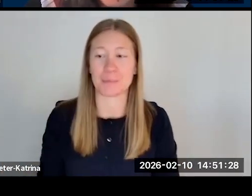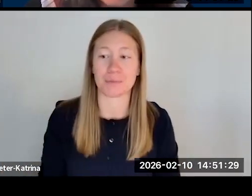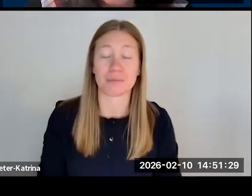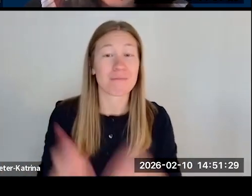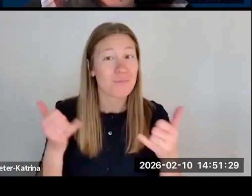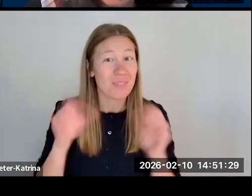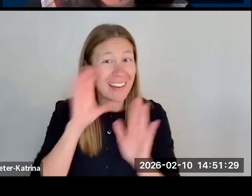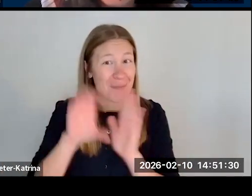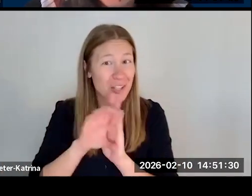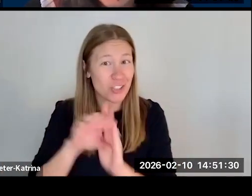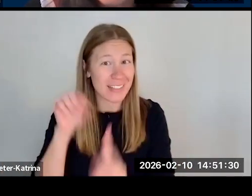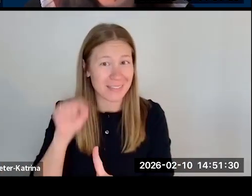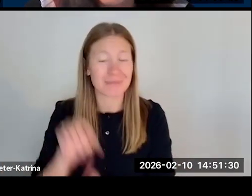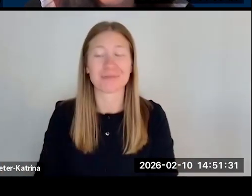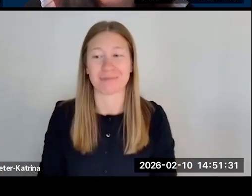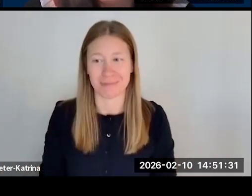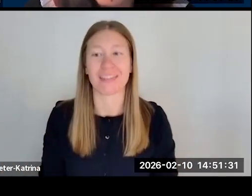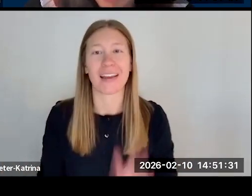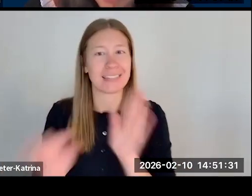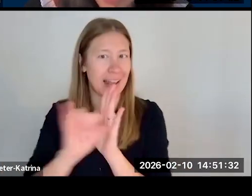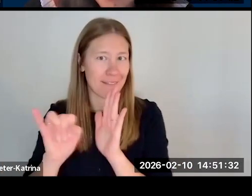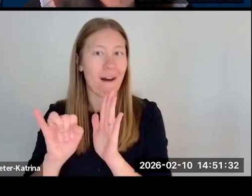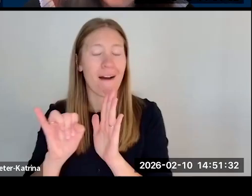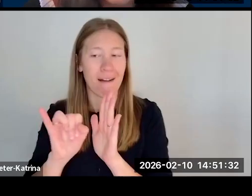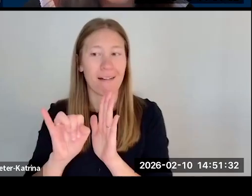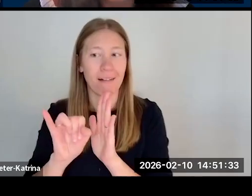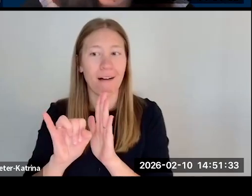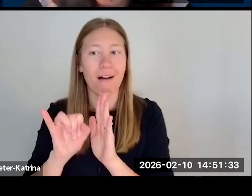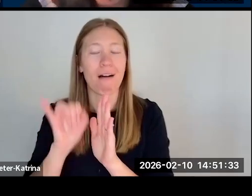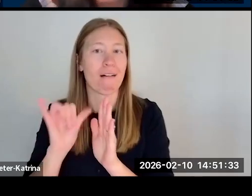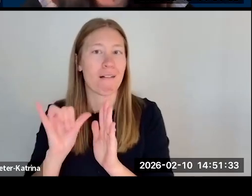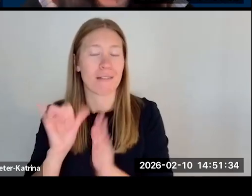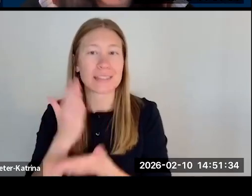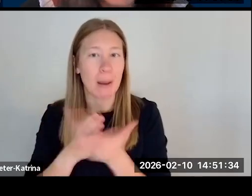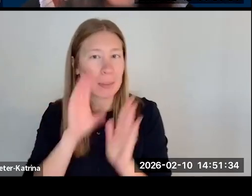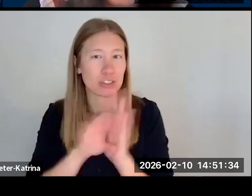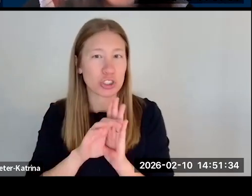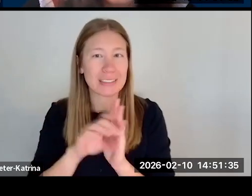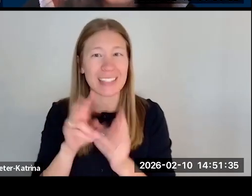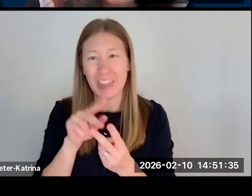that we have a few images that either need alt text or need to be marked as decorative.